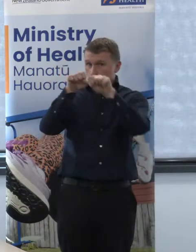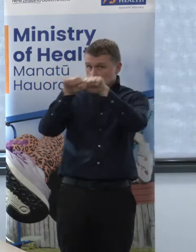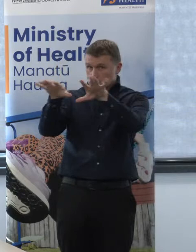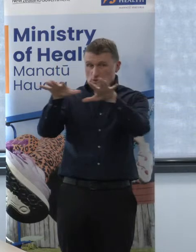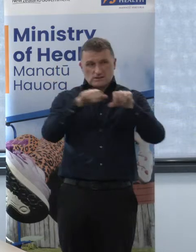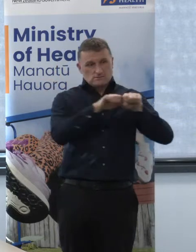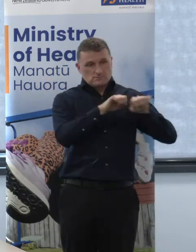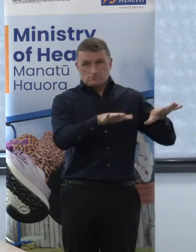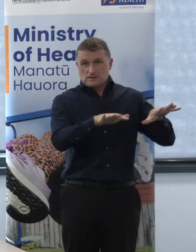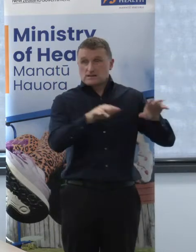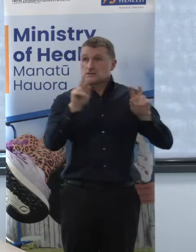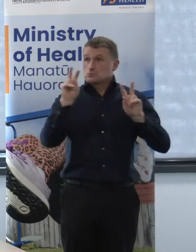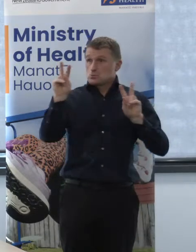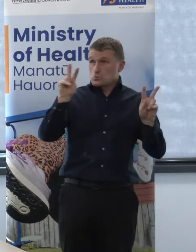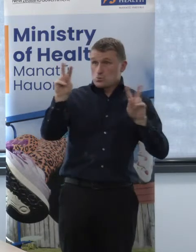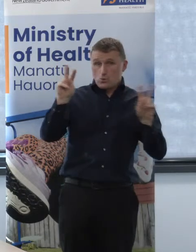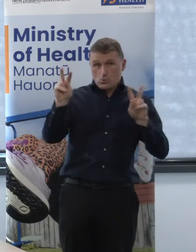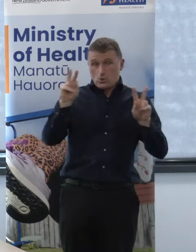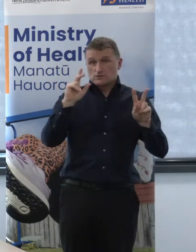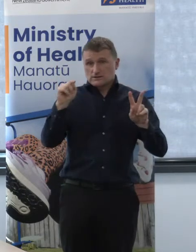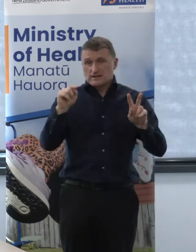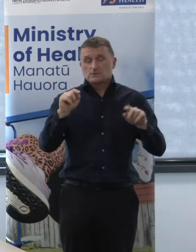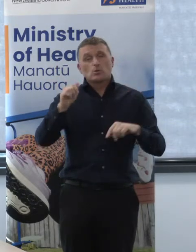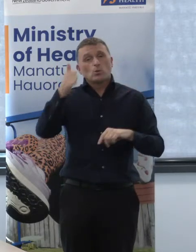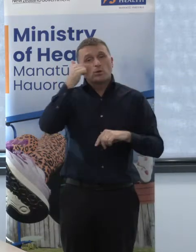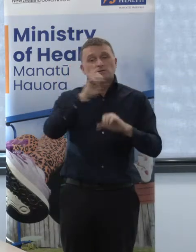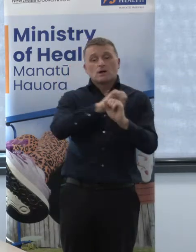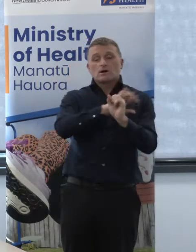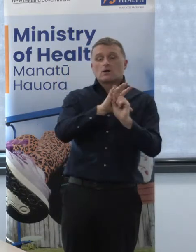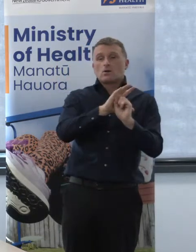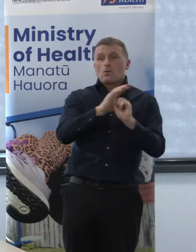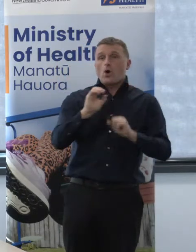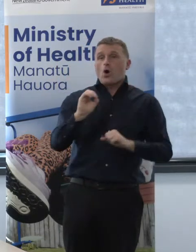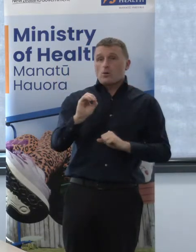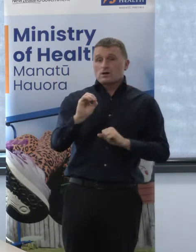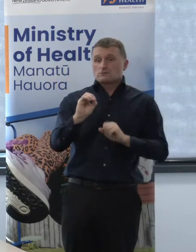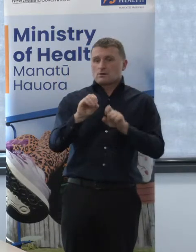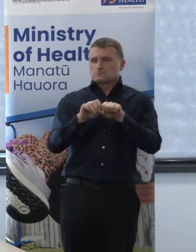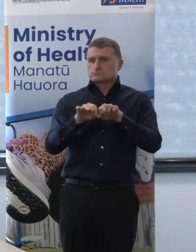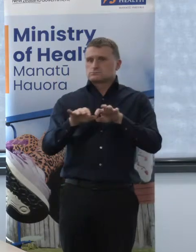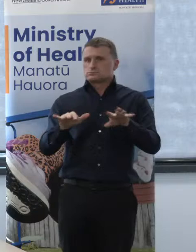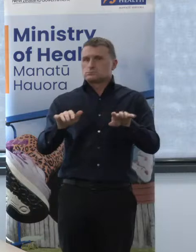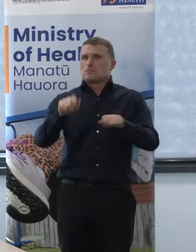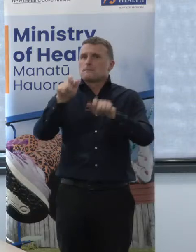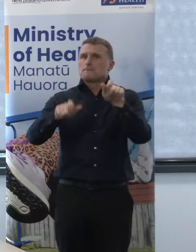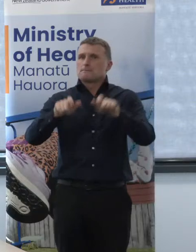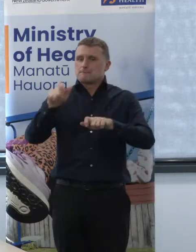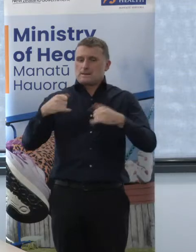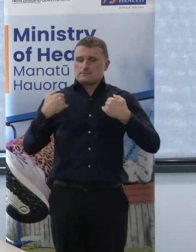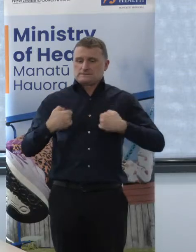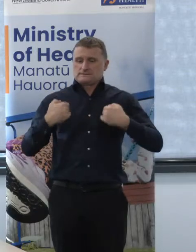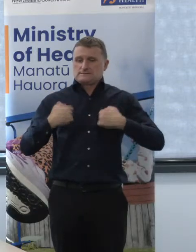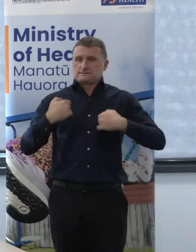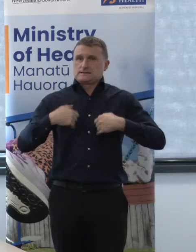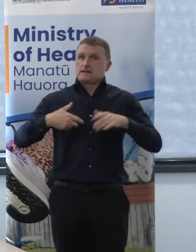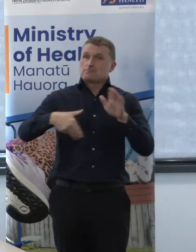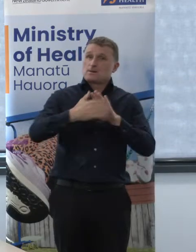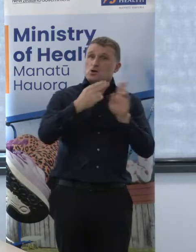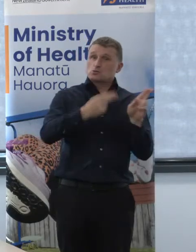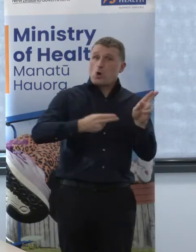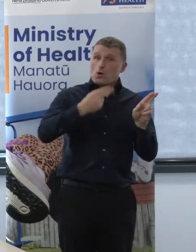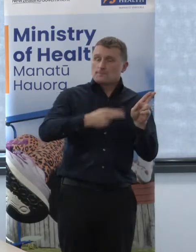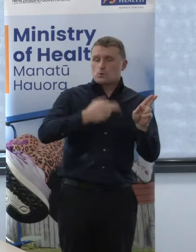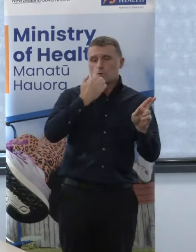seen in the UK and Australia